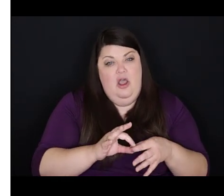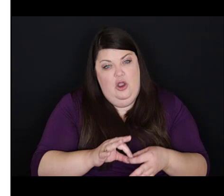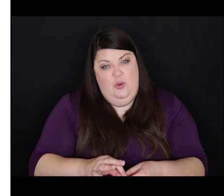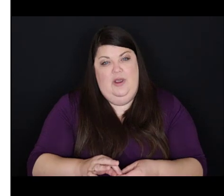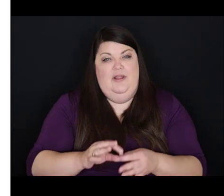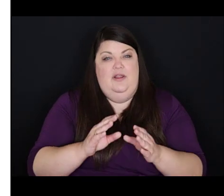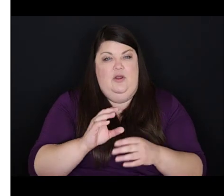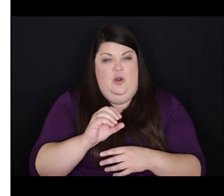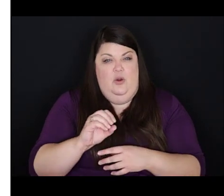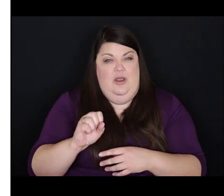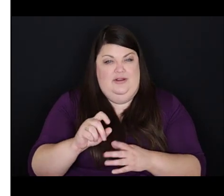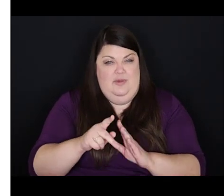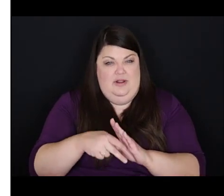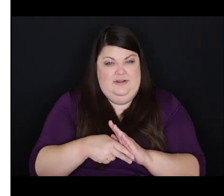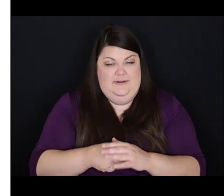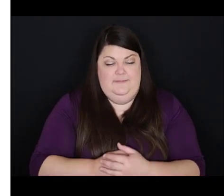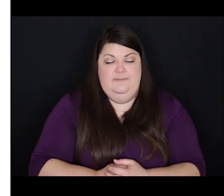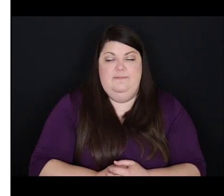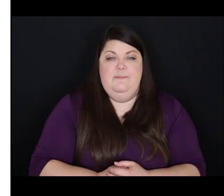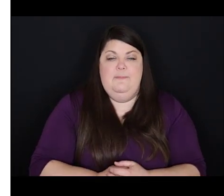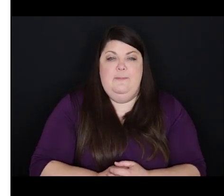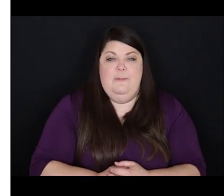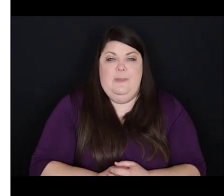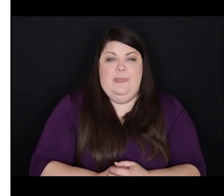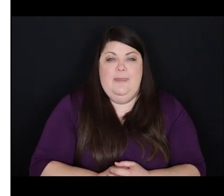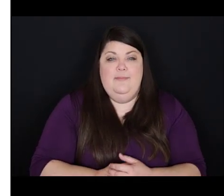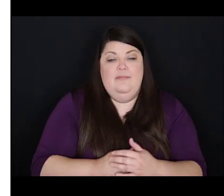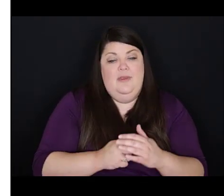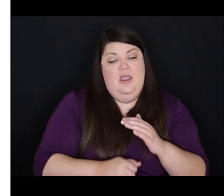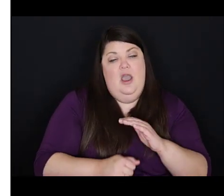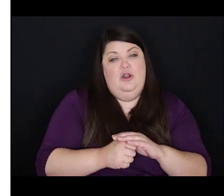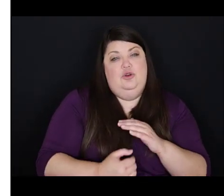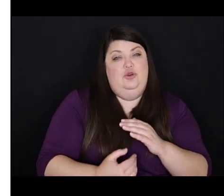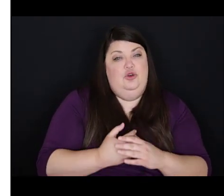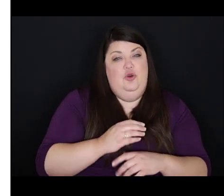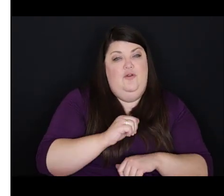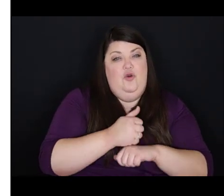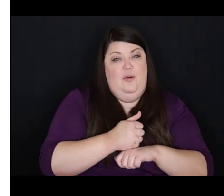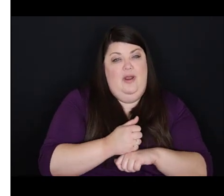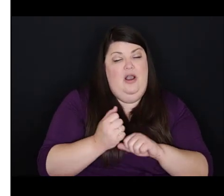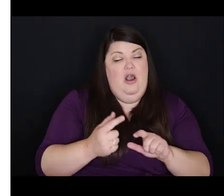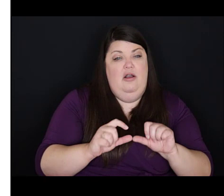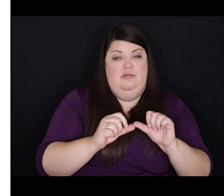Under the new format, all VR agencies must identify whether the agency is able to